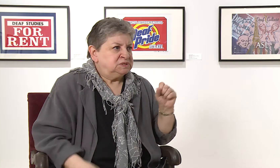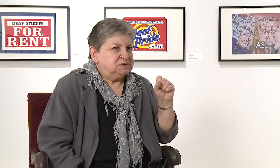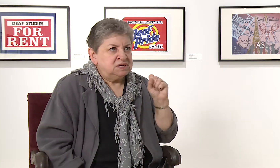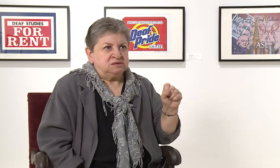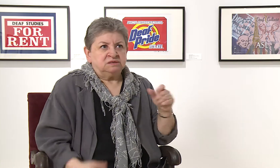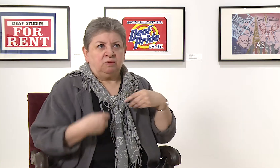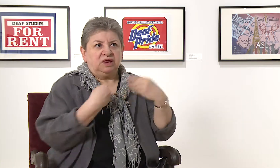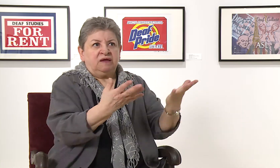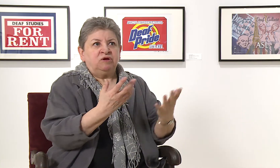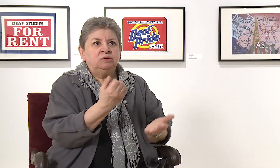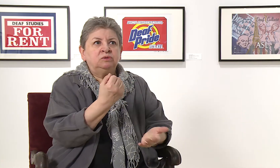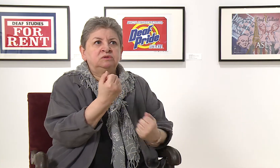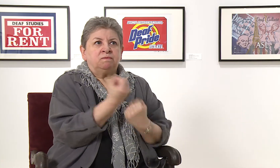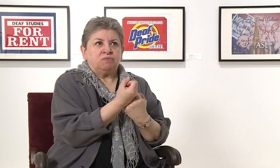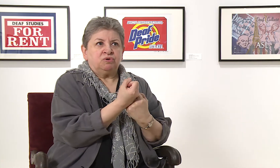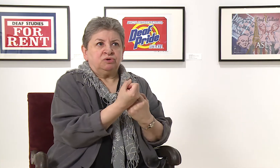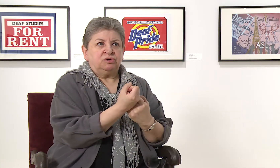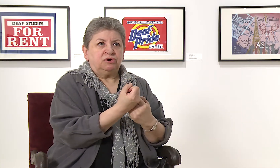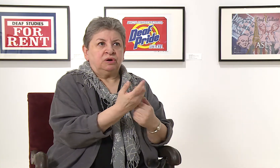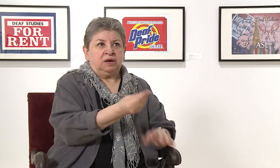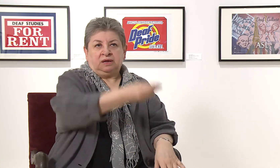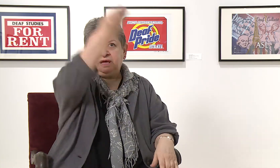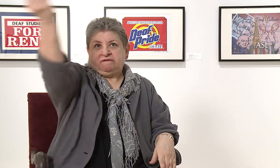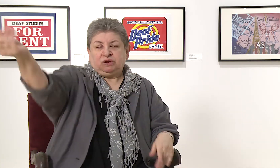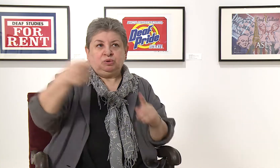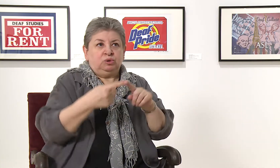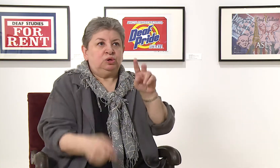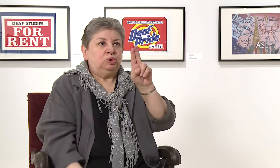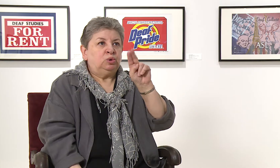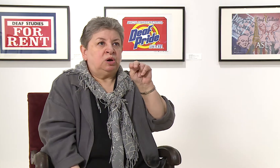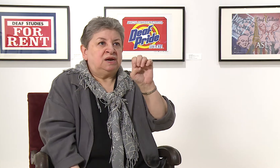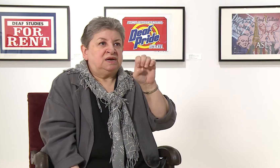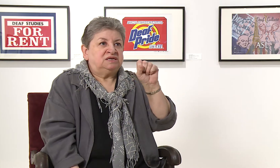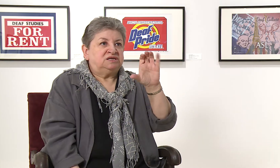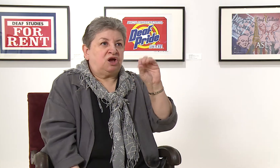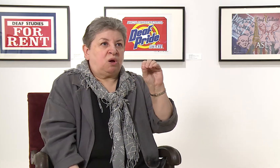They were behind us 100%, and they were willing to give us support.